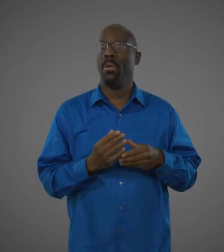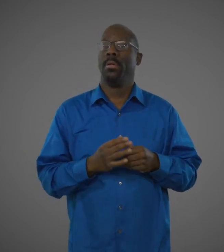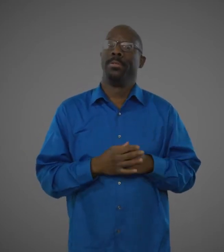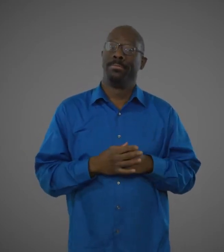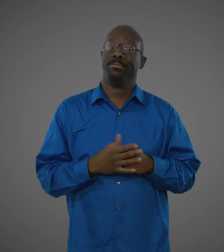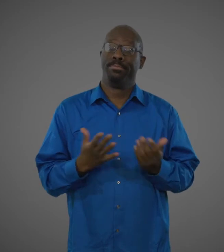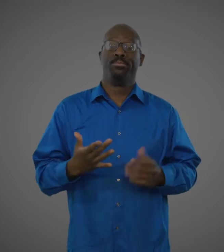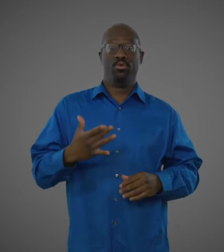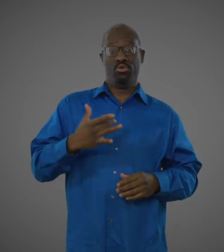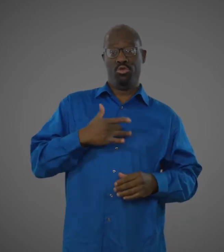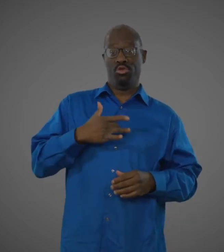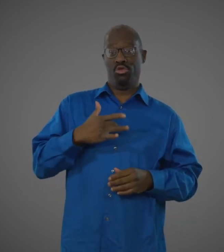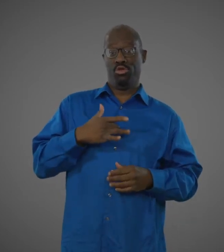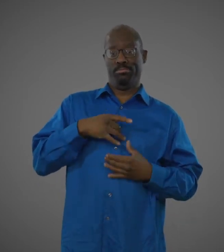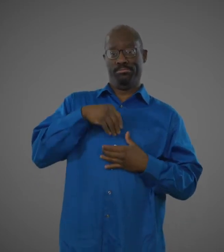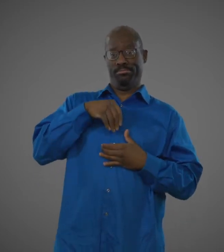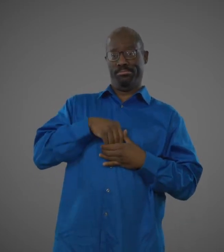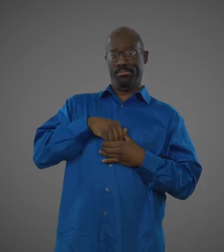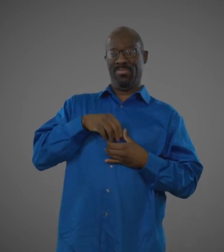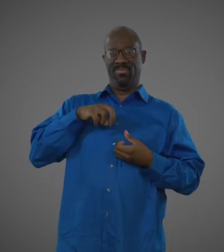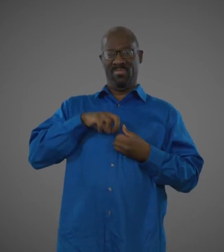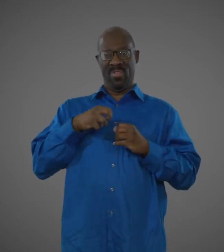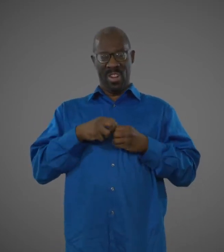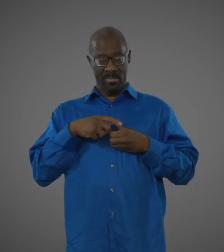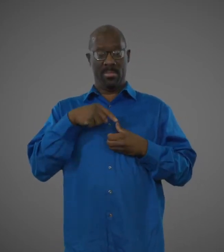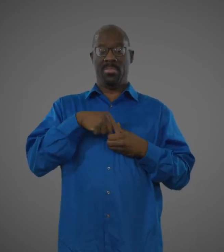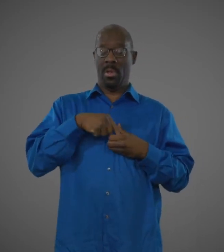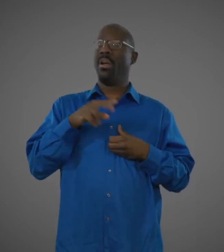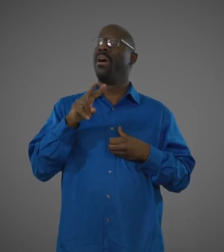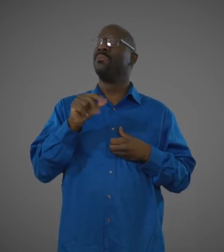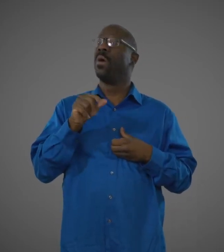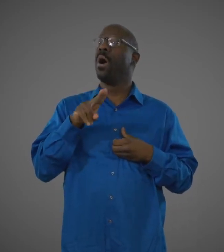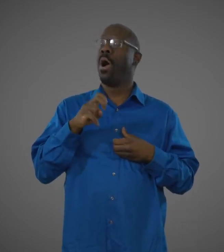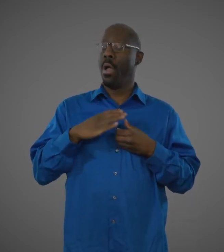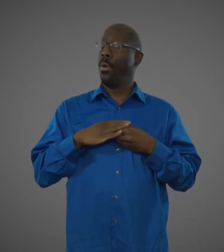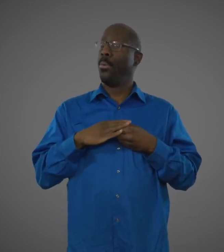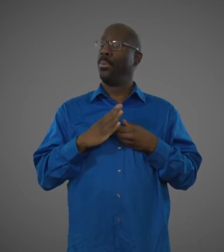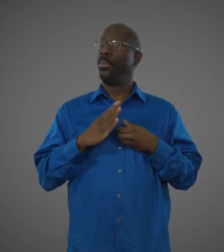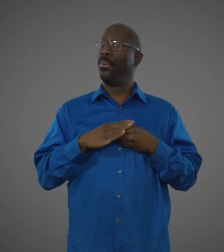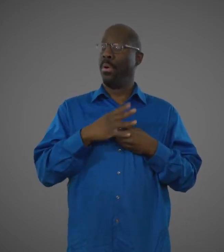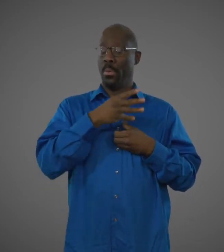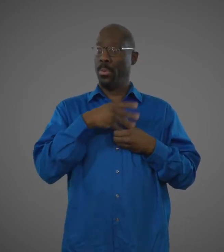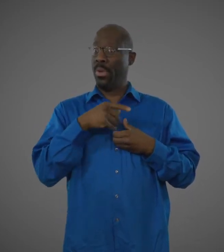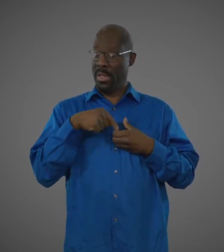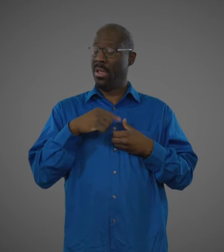There could be a problem with one of your heart valves.